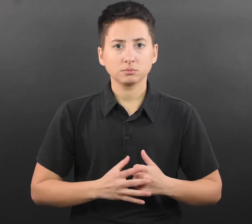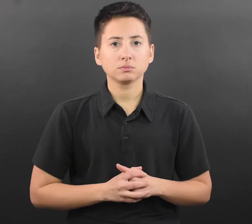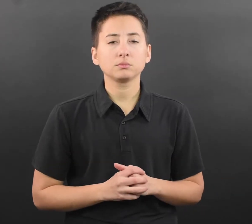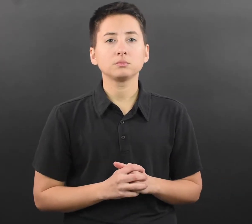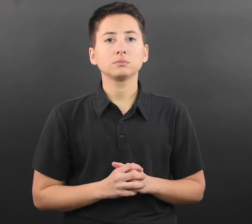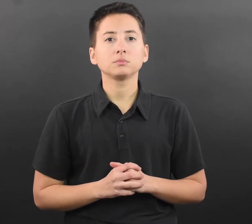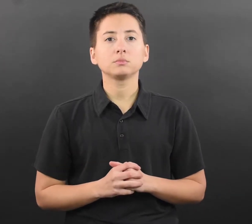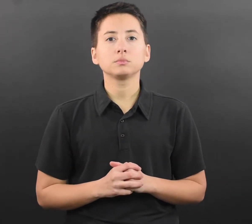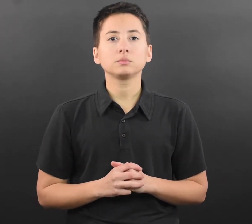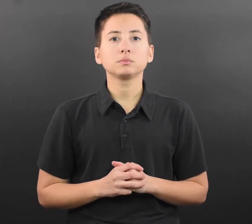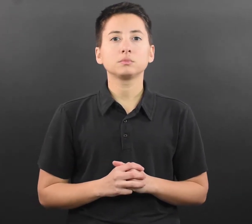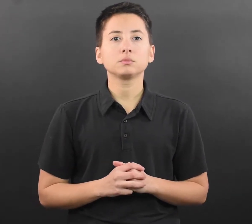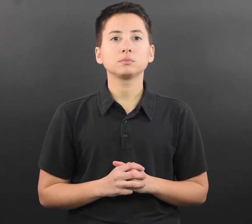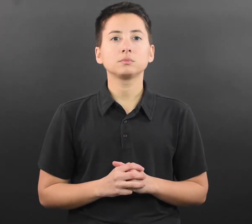The American Academy of Pediatrics